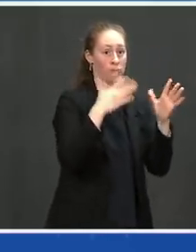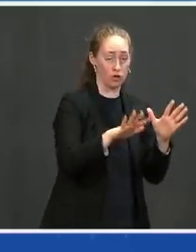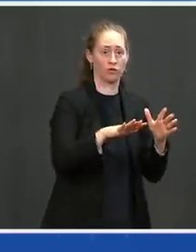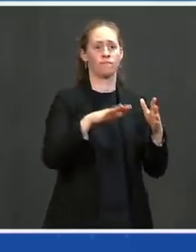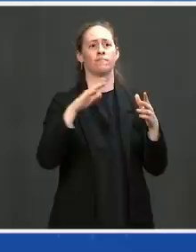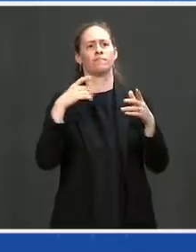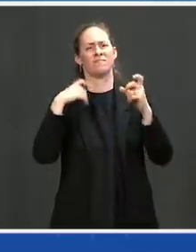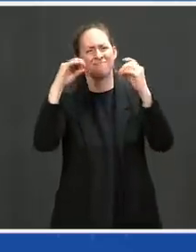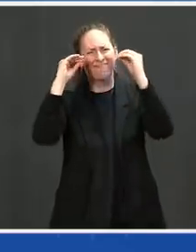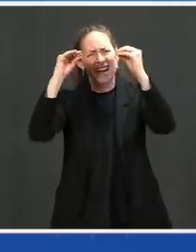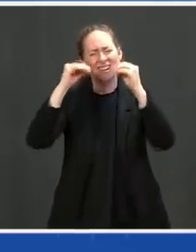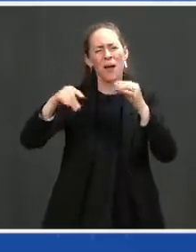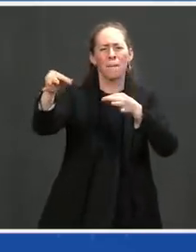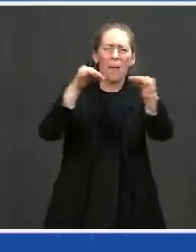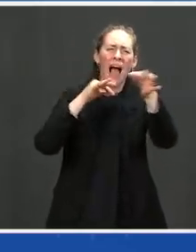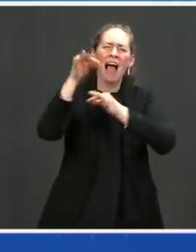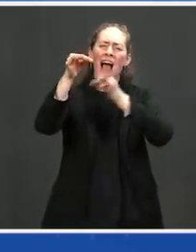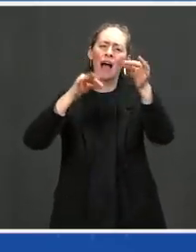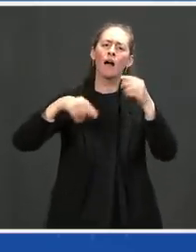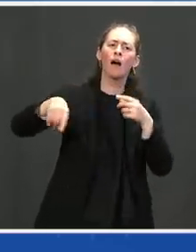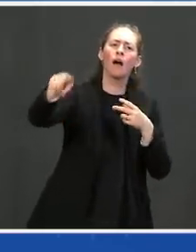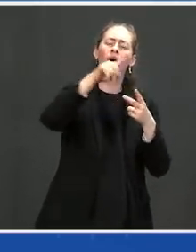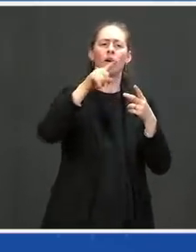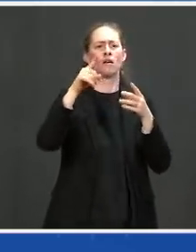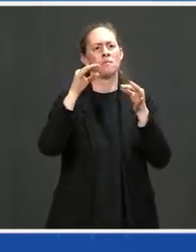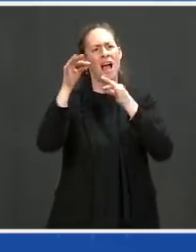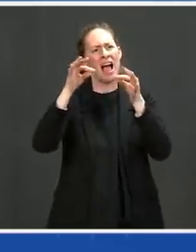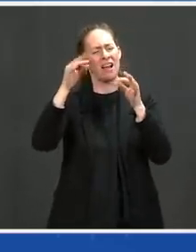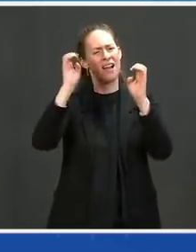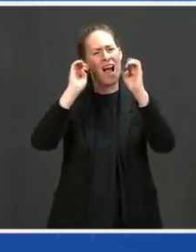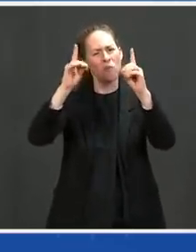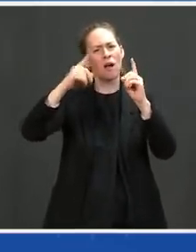The Republican voters I know find this despicable.